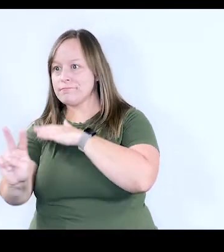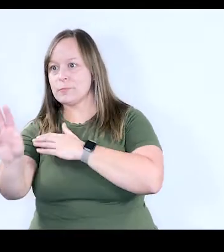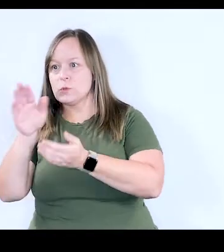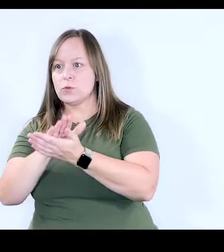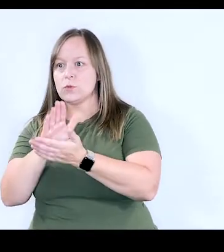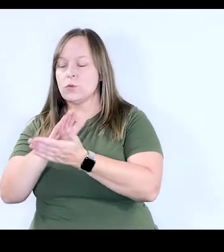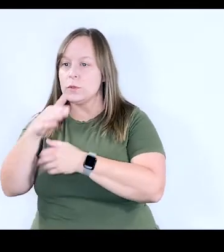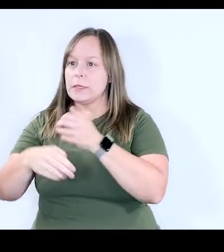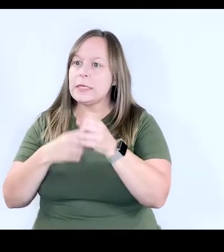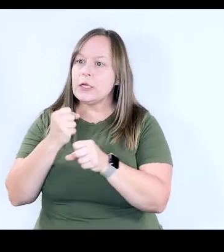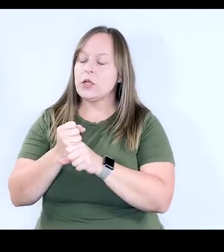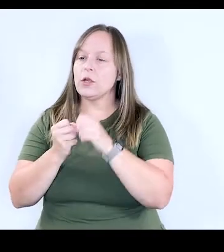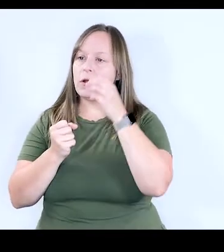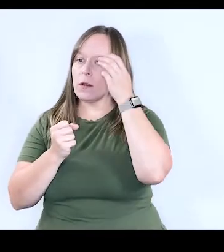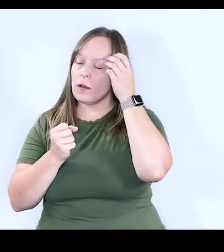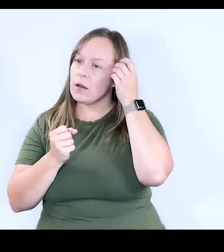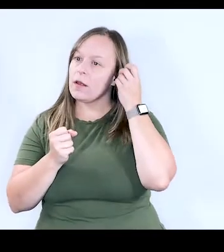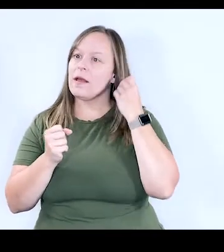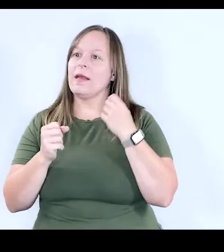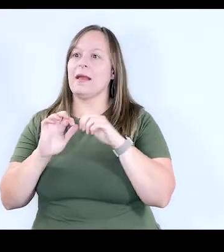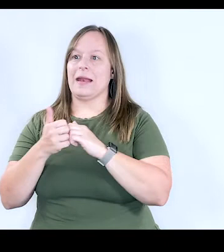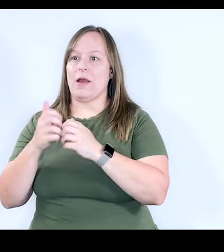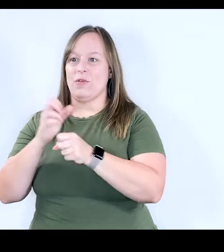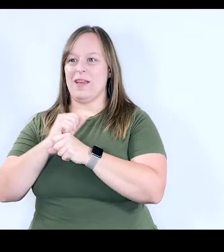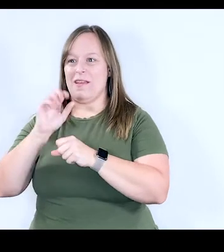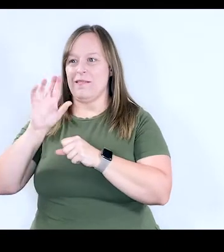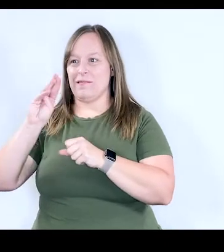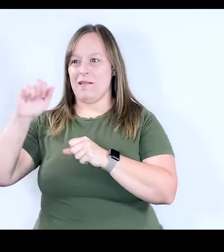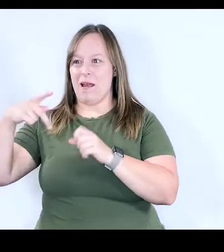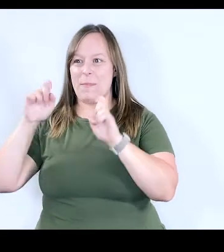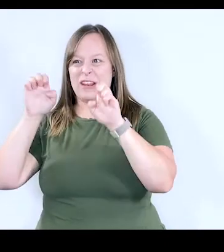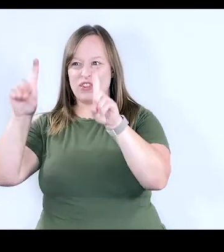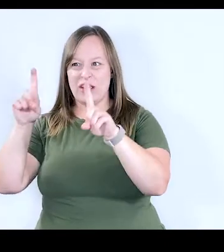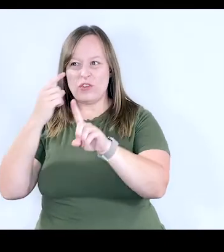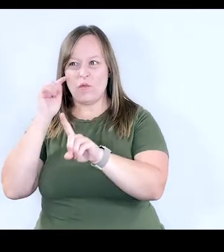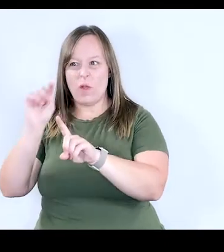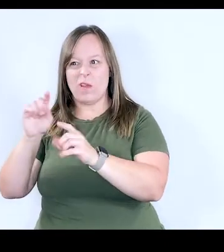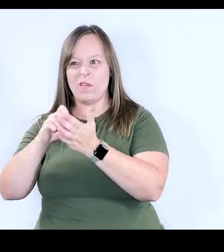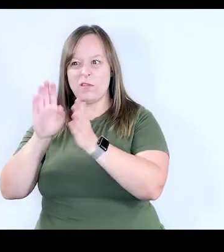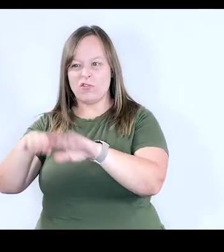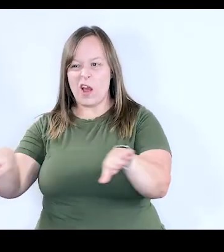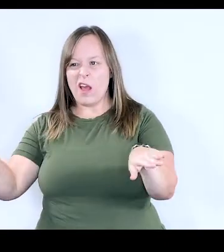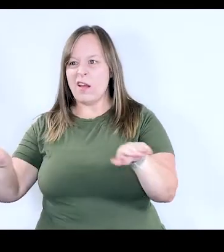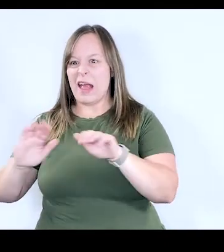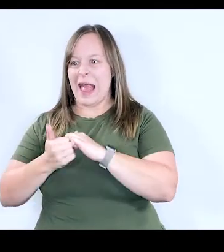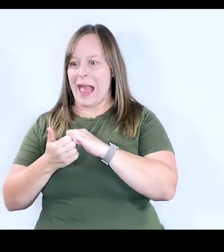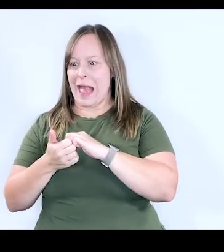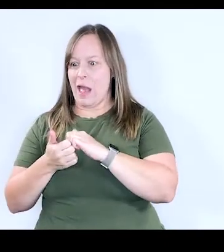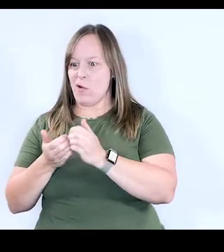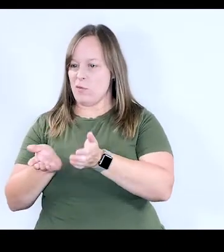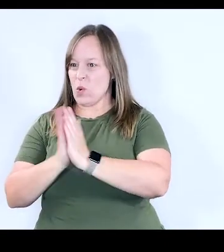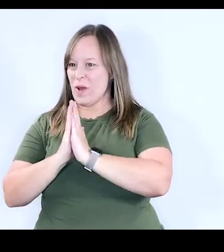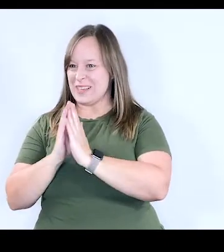year and also getting compensatory education for their child, how do they make these requests?